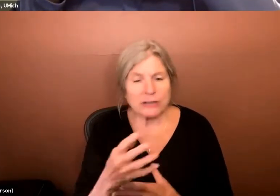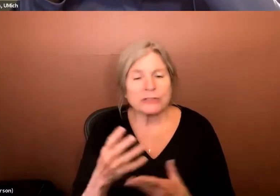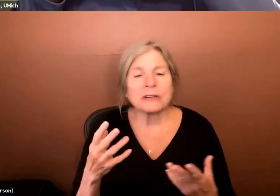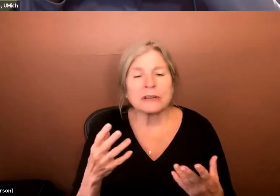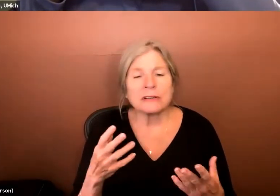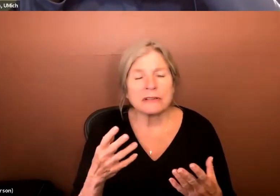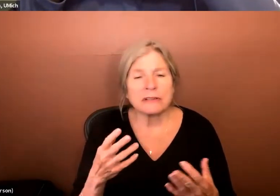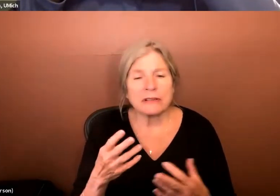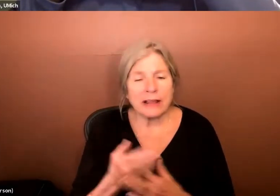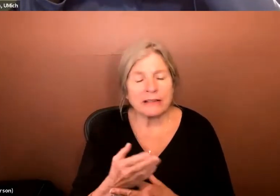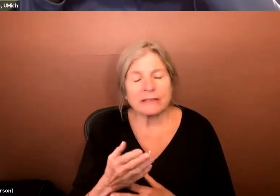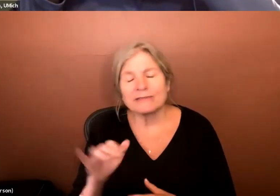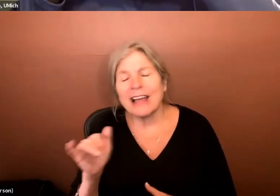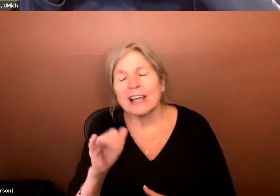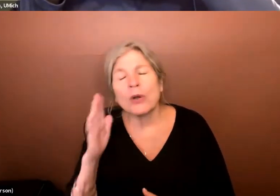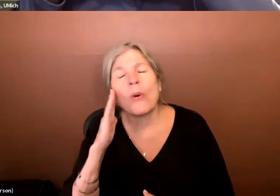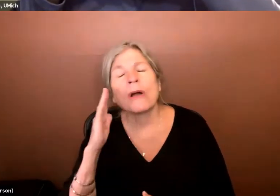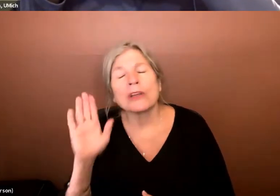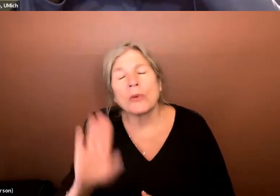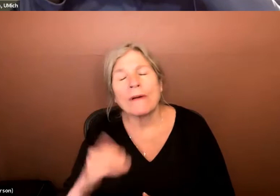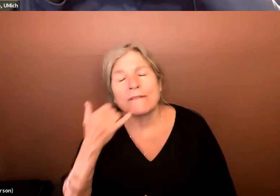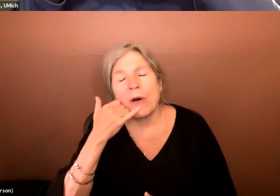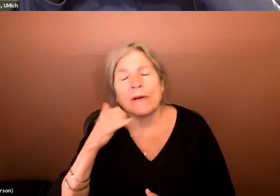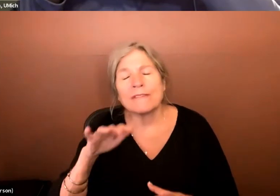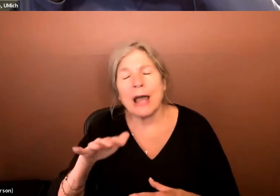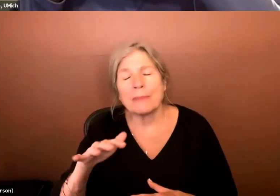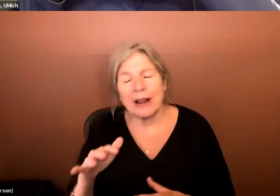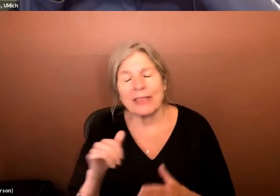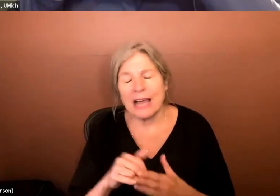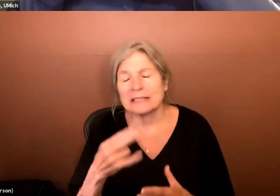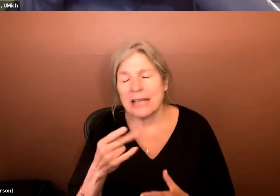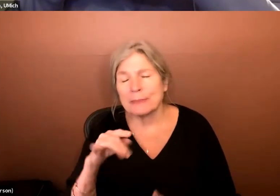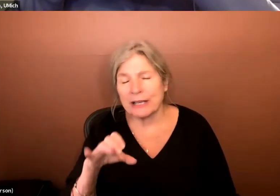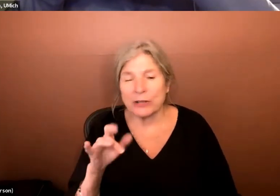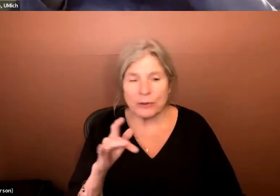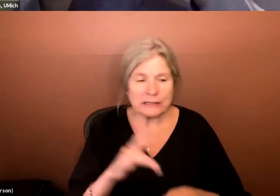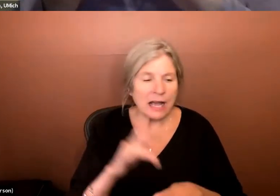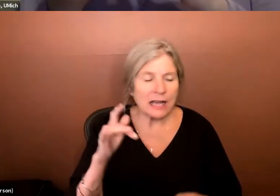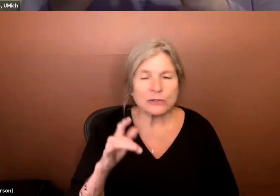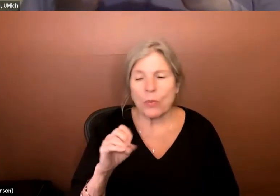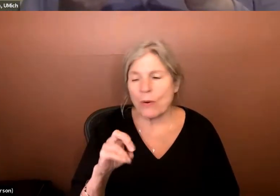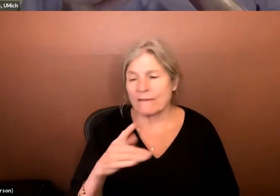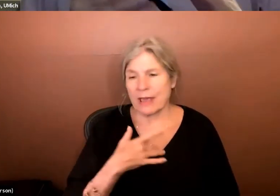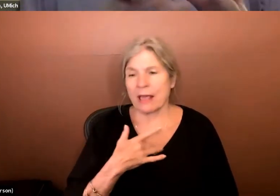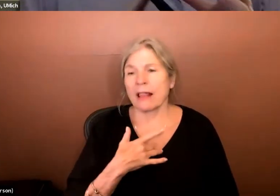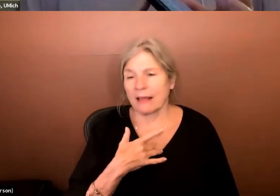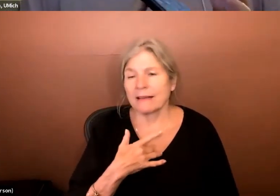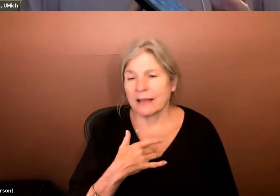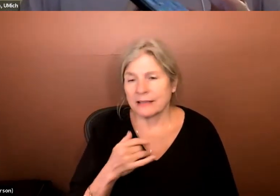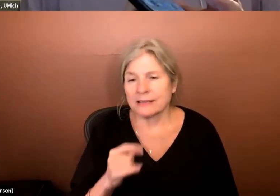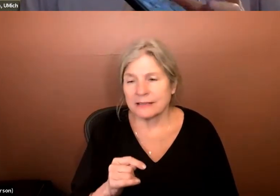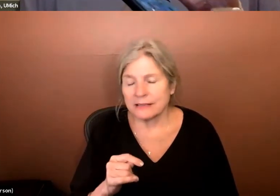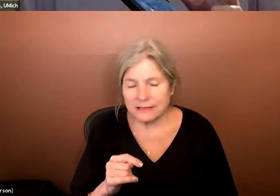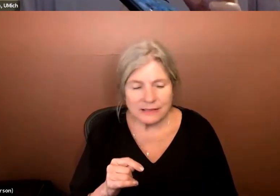vibrating. That's haptic feedback. Feedback you can touch or feel. And some cases it's done using